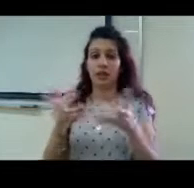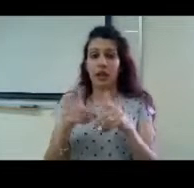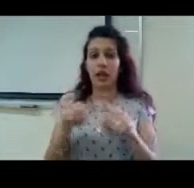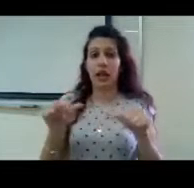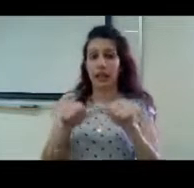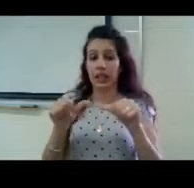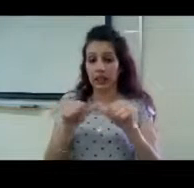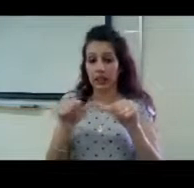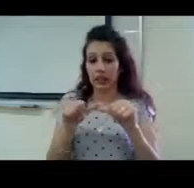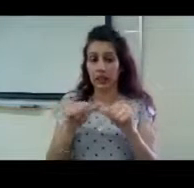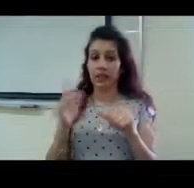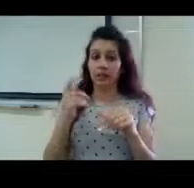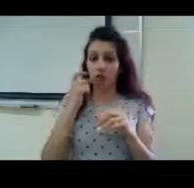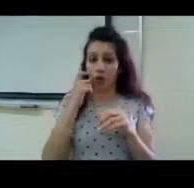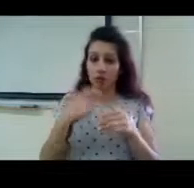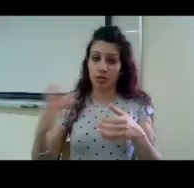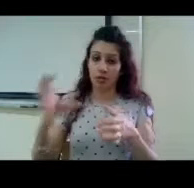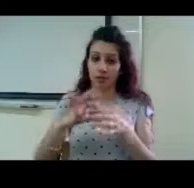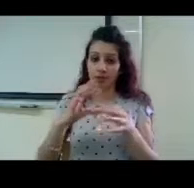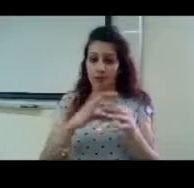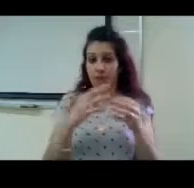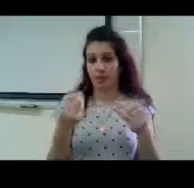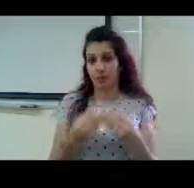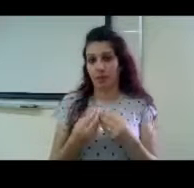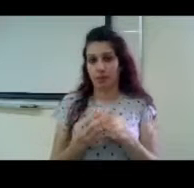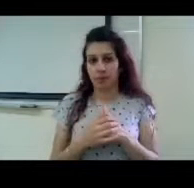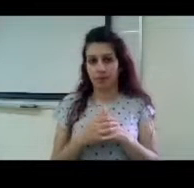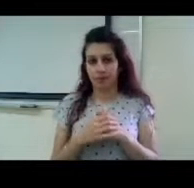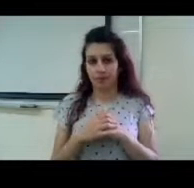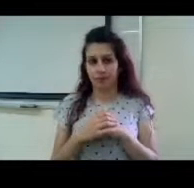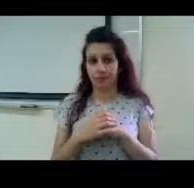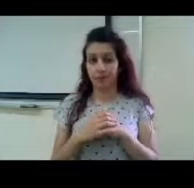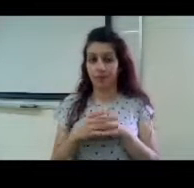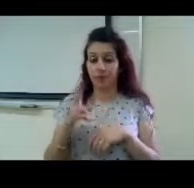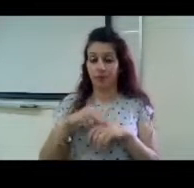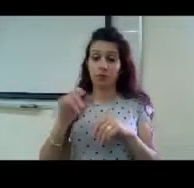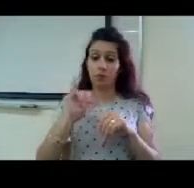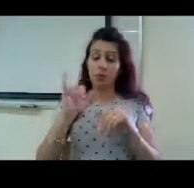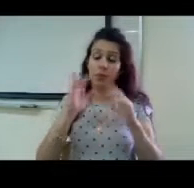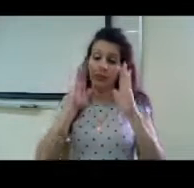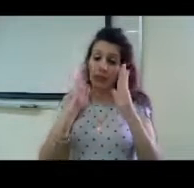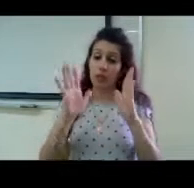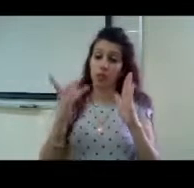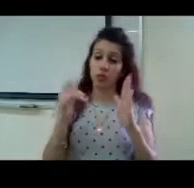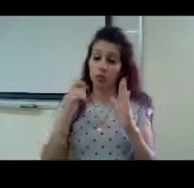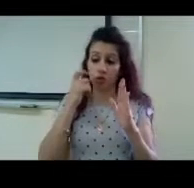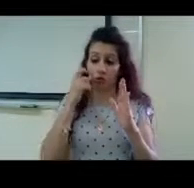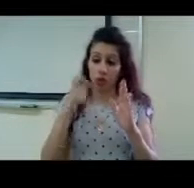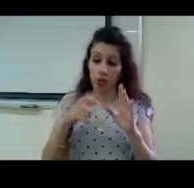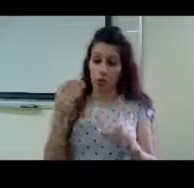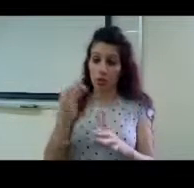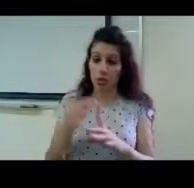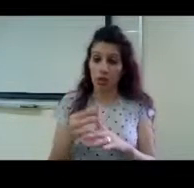google.org with their support we adopted a global learning platform and we